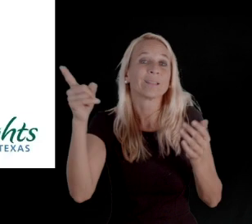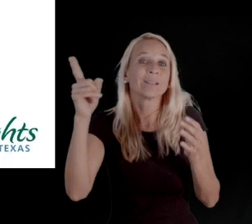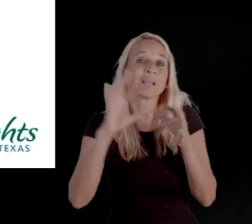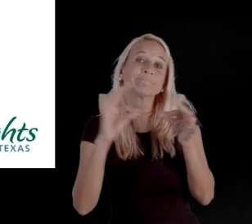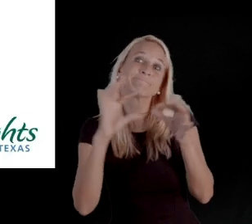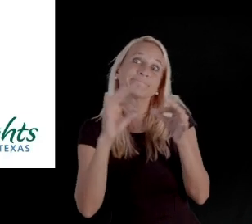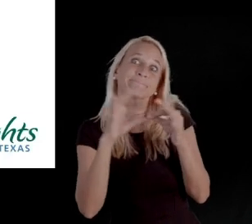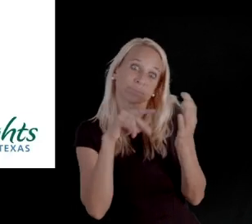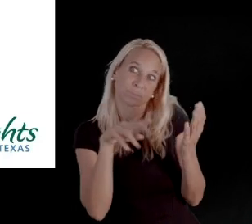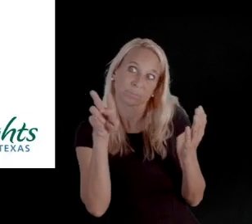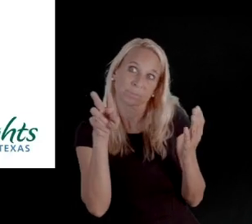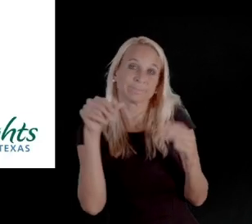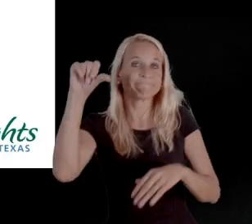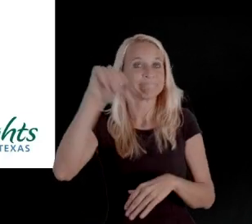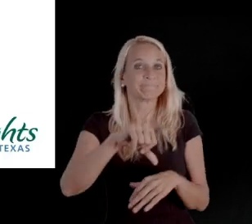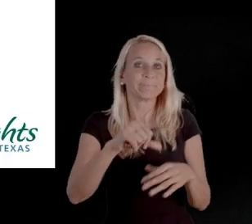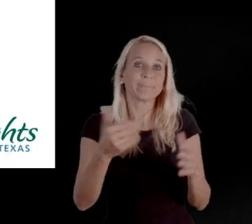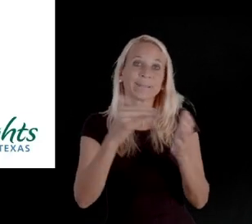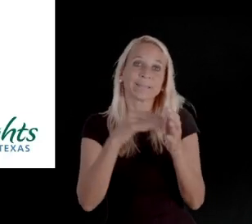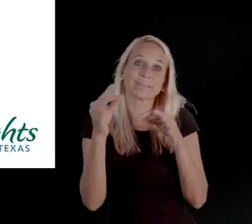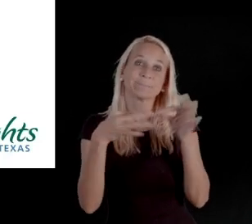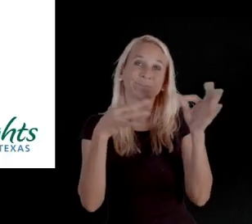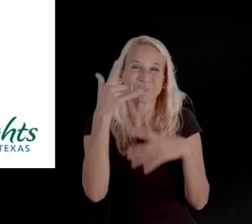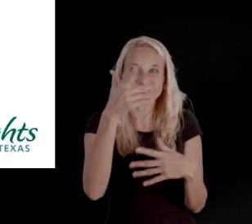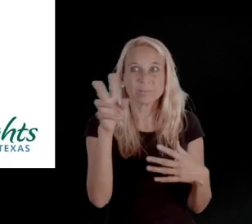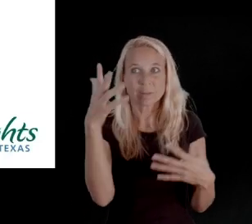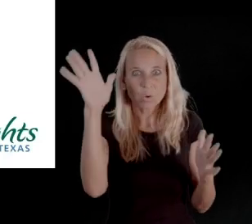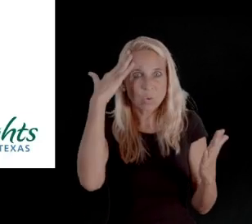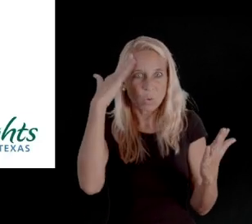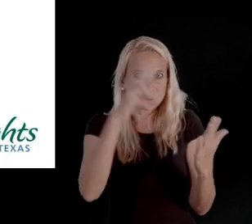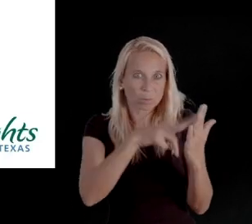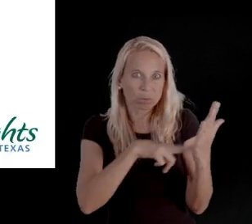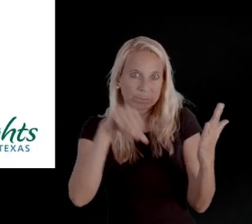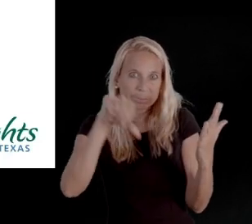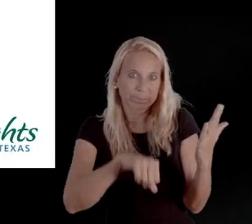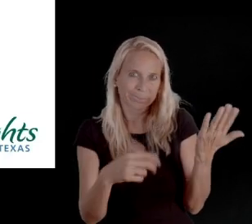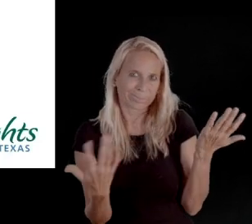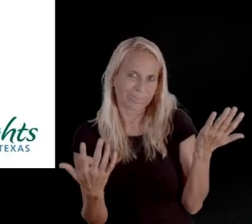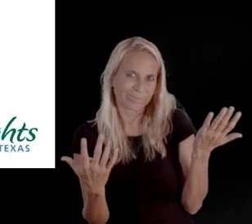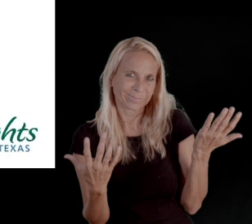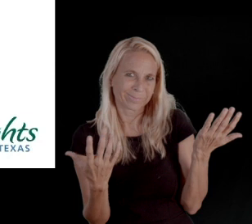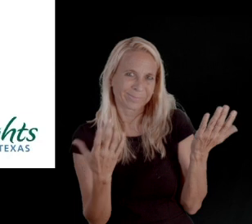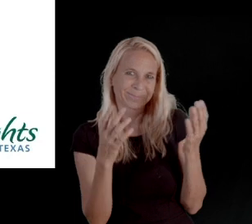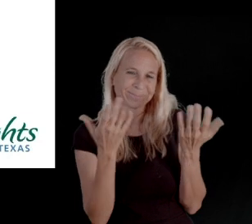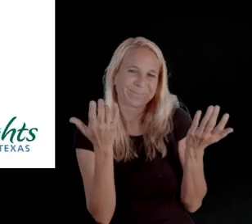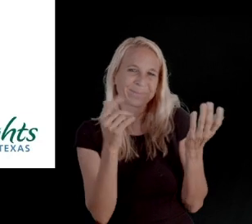their denial notice again, because you've already read it, you probably don't understand it because its not specific to you.